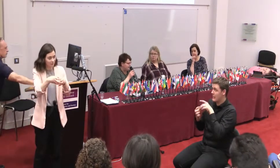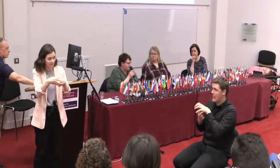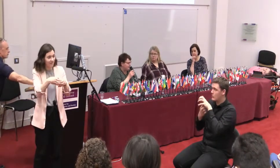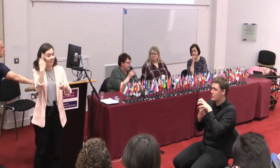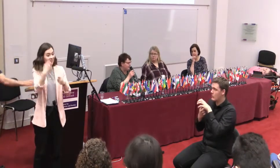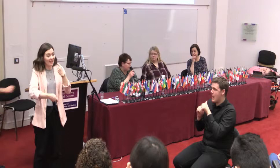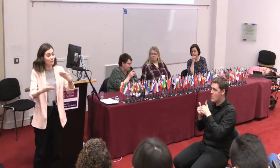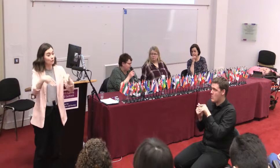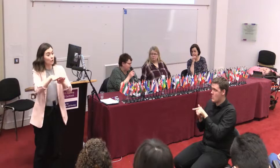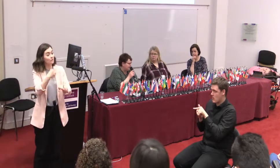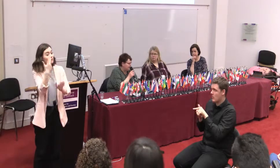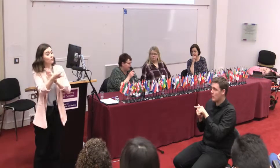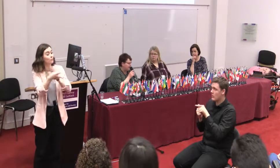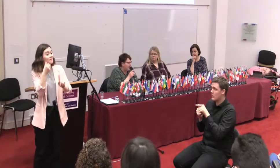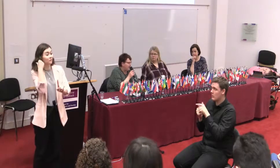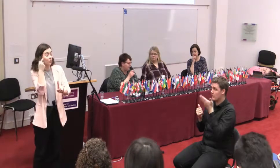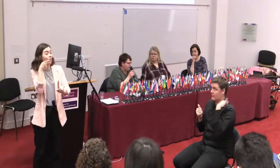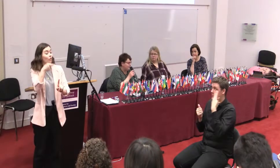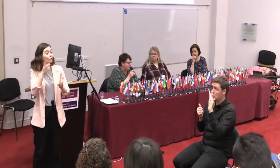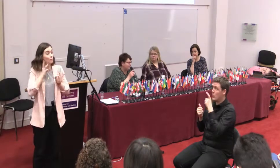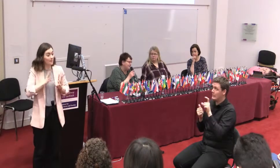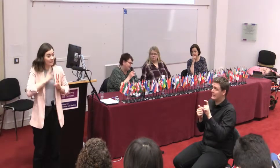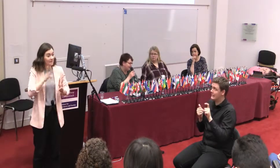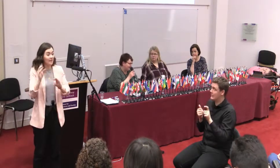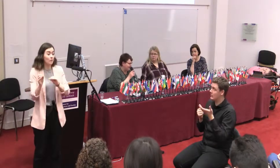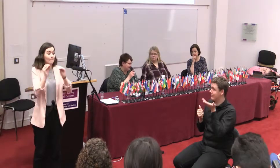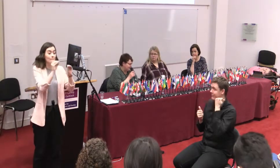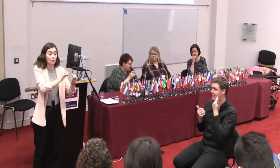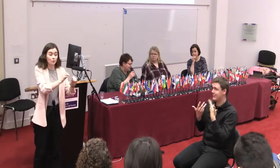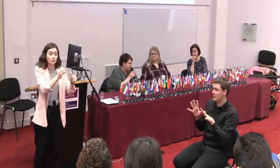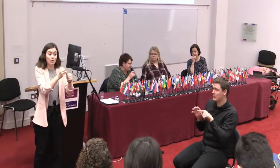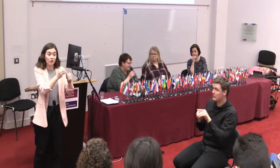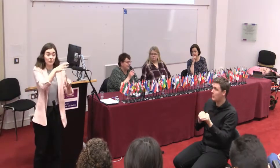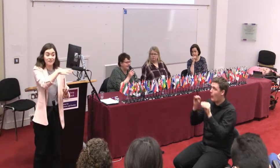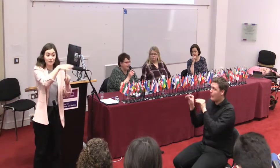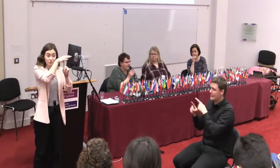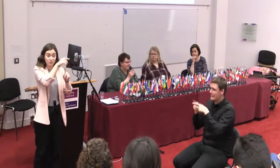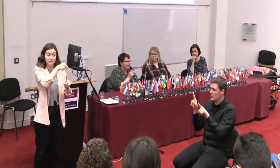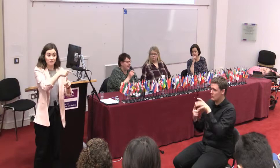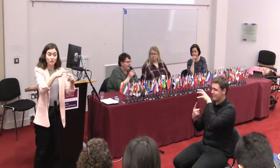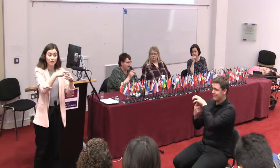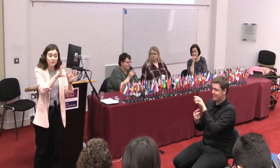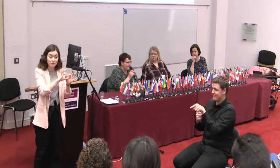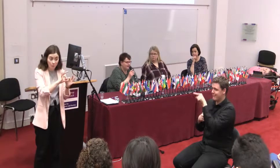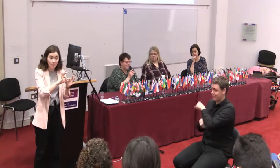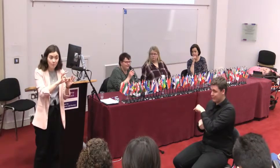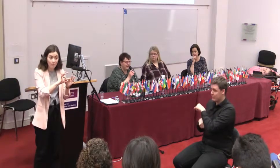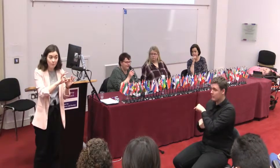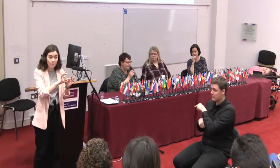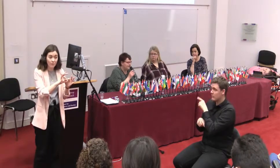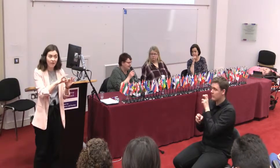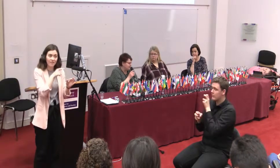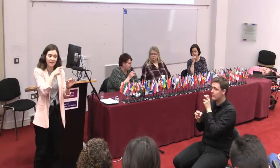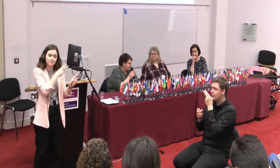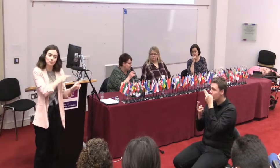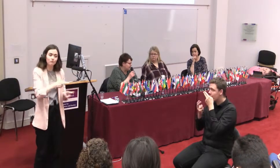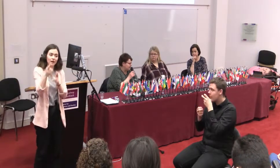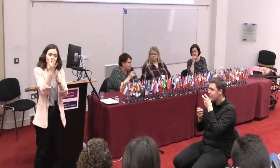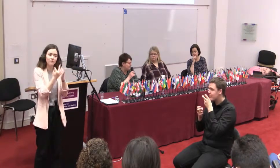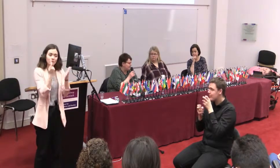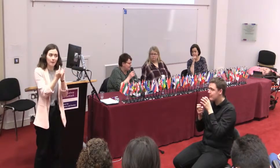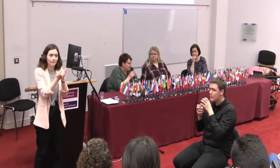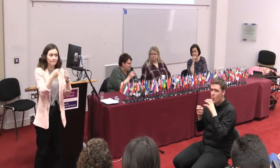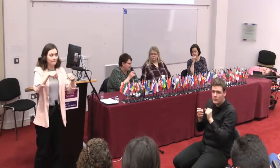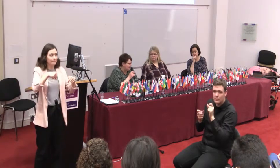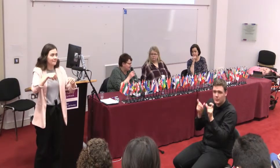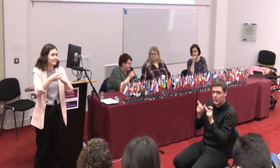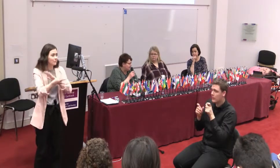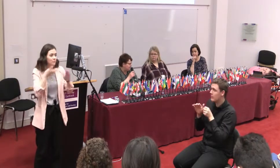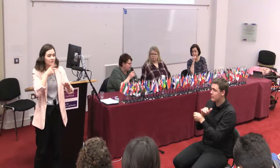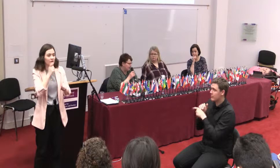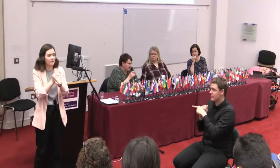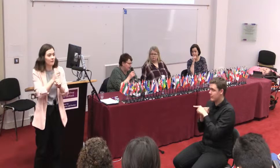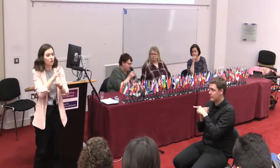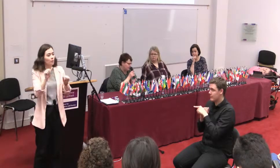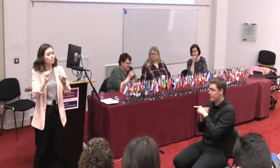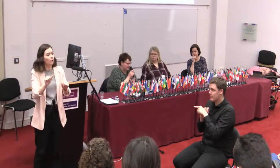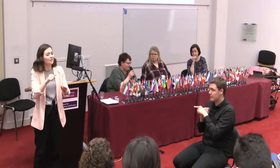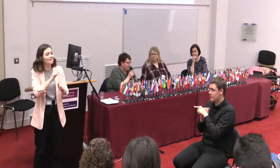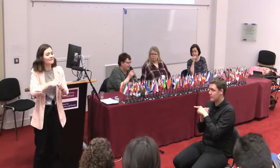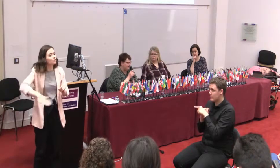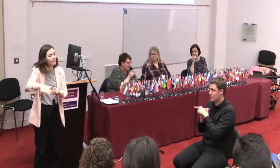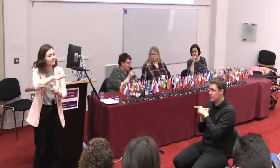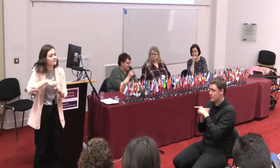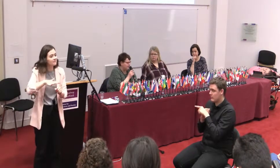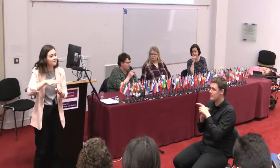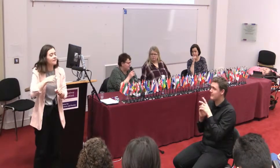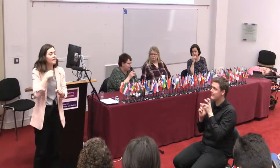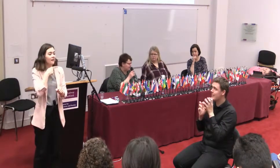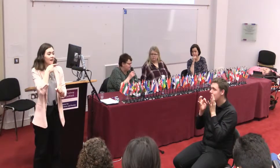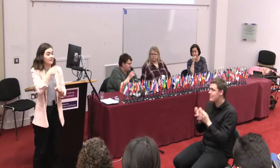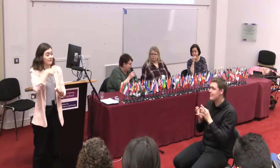The women there were moved to a nursing home and this morning, nursing homes were mentioned